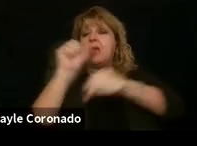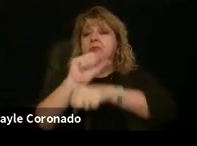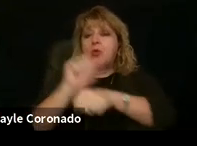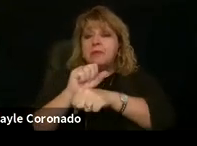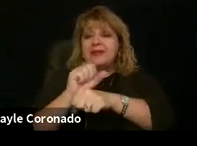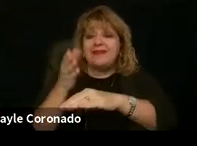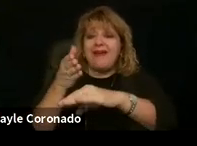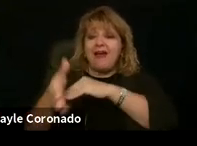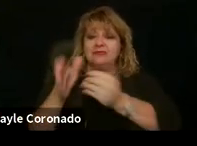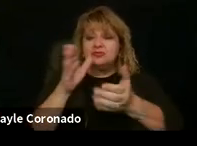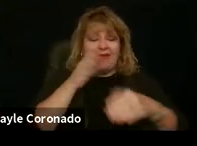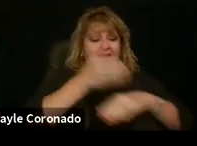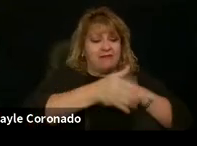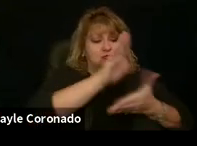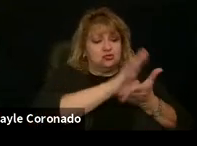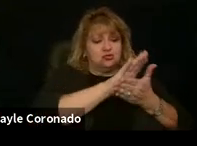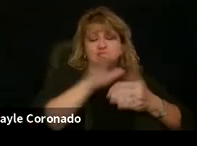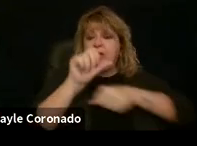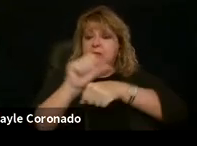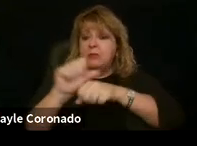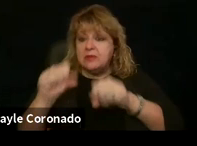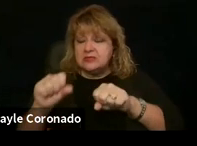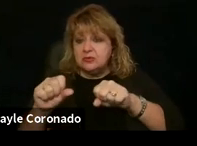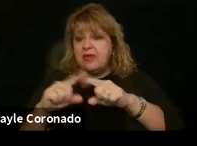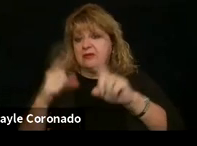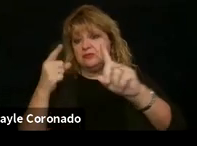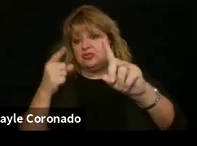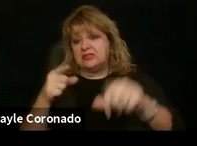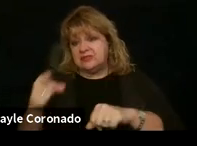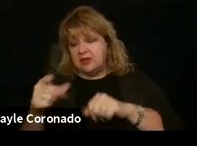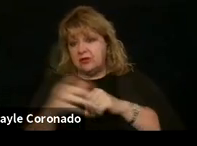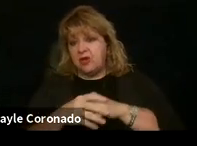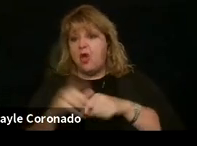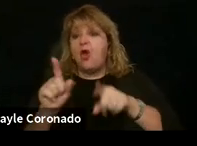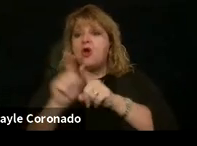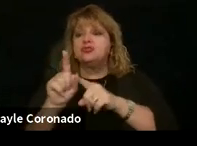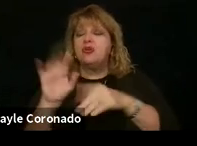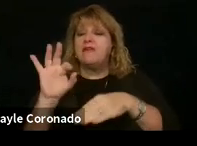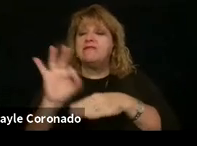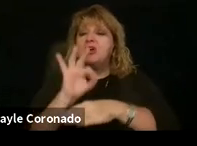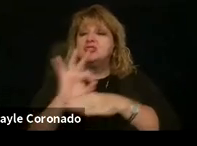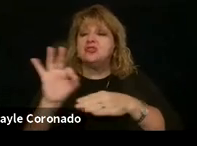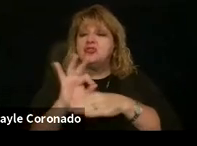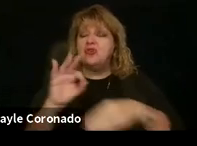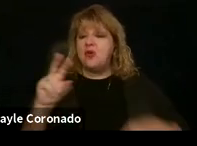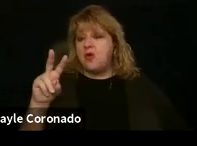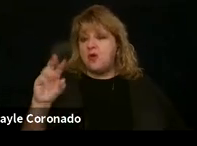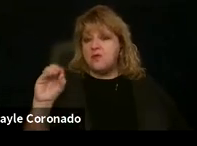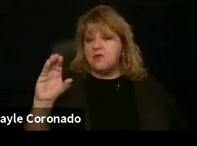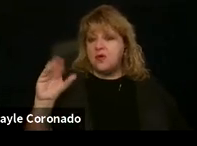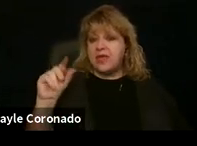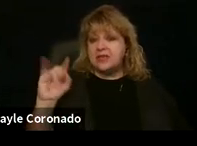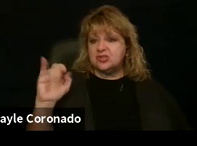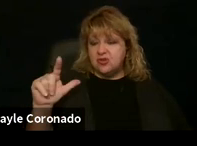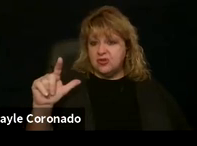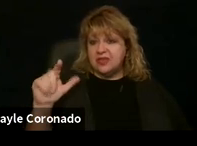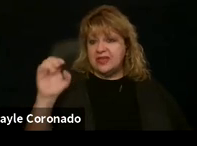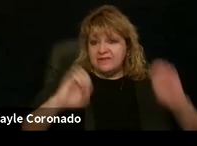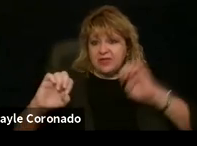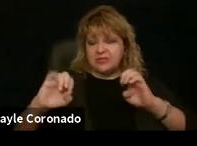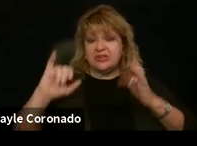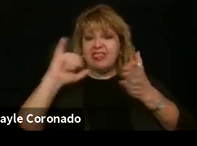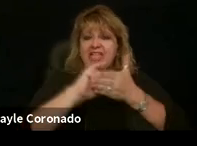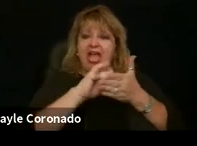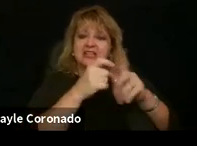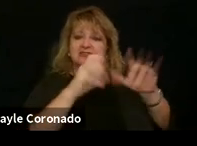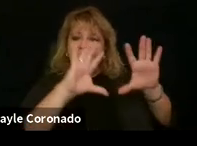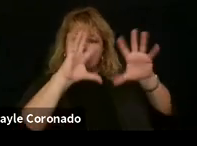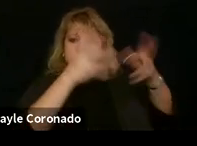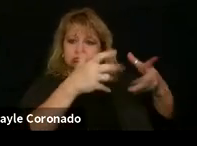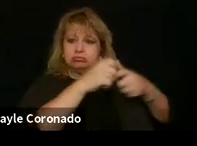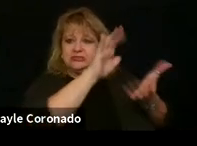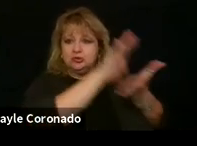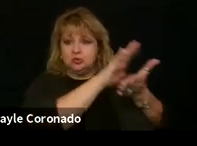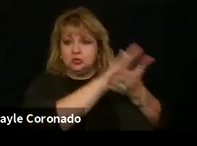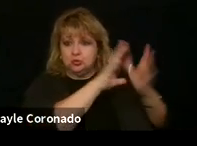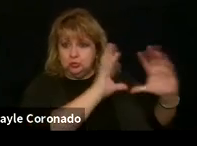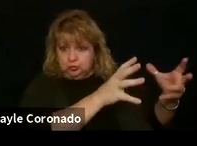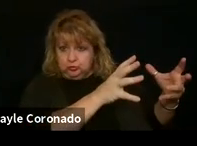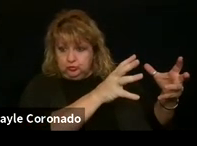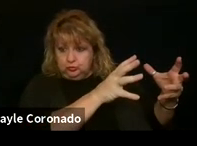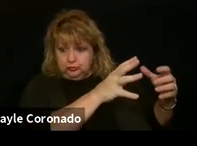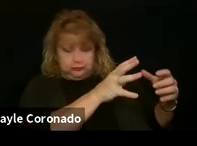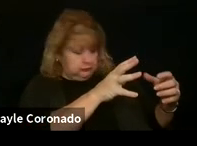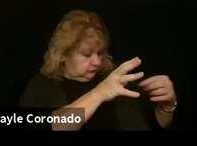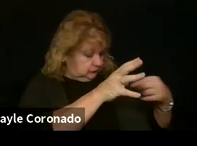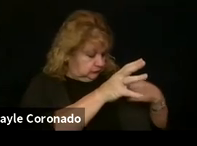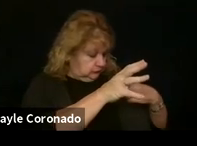And if appropriate, daily living skills and provision of functional vocation and functional vocational evaluation. So that's kind of school end of things.